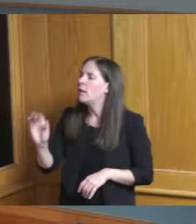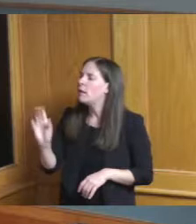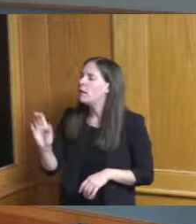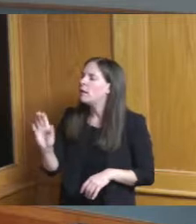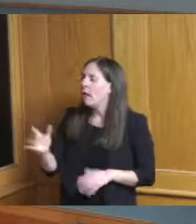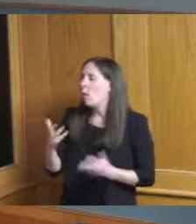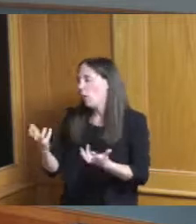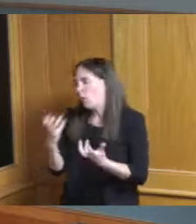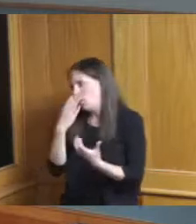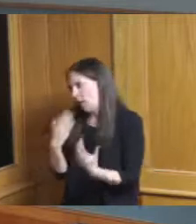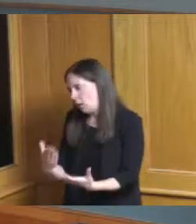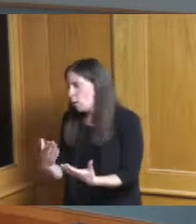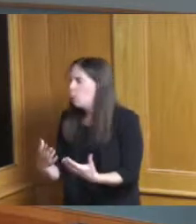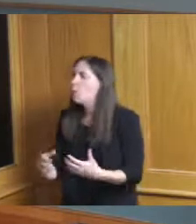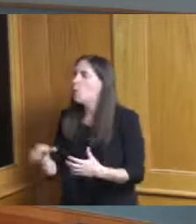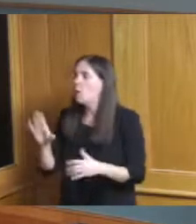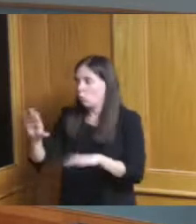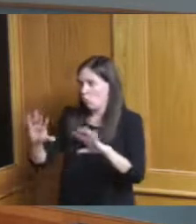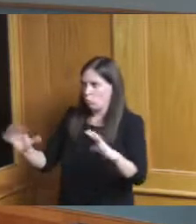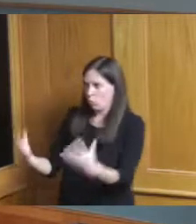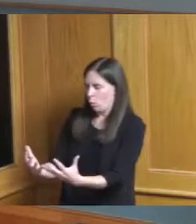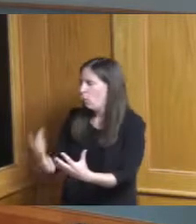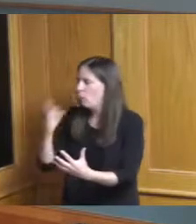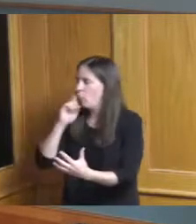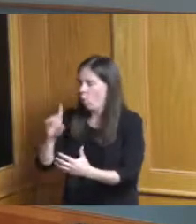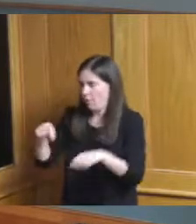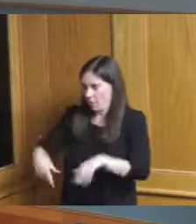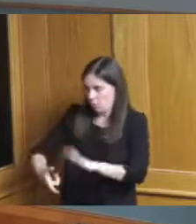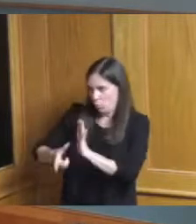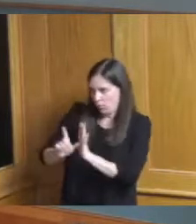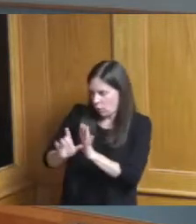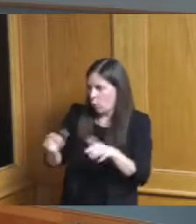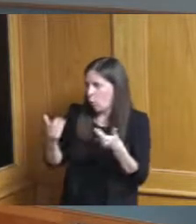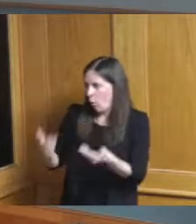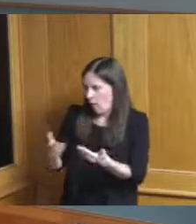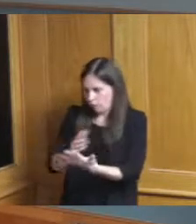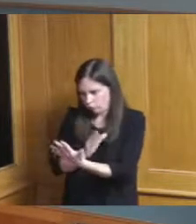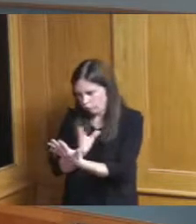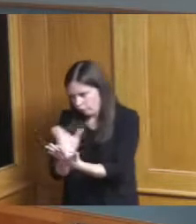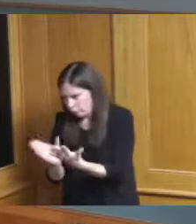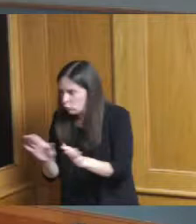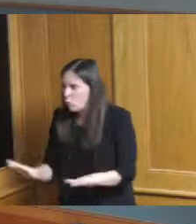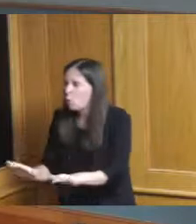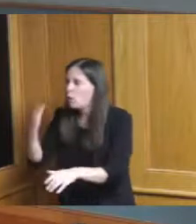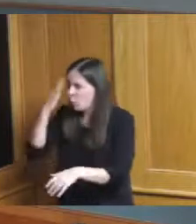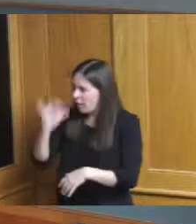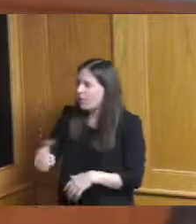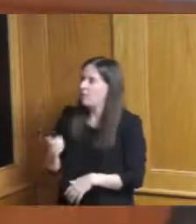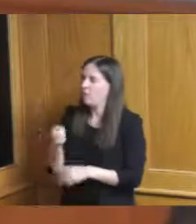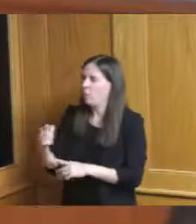and the group for doing this review as you say we have a few members that we have appointed to